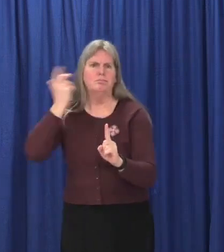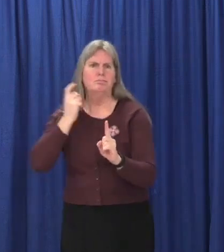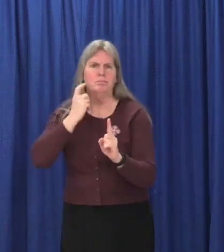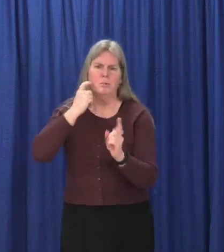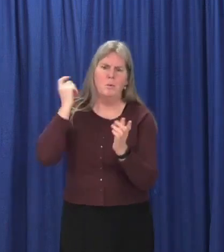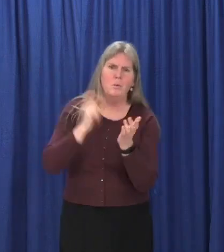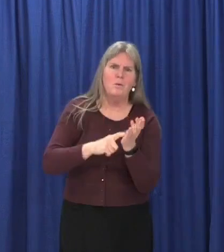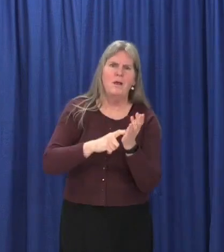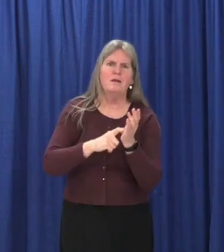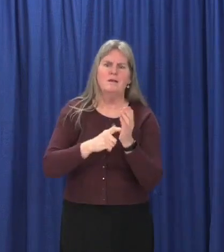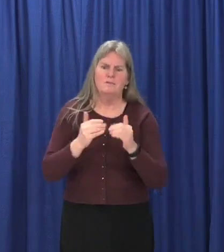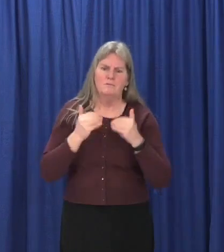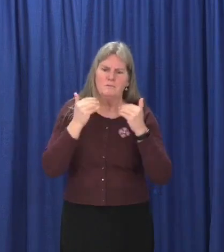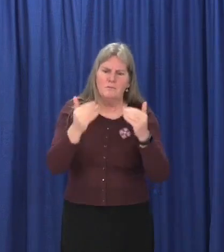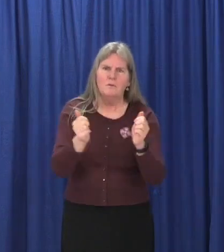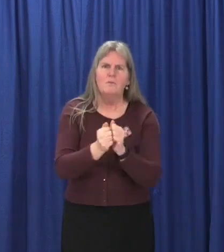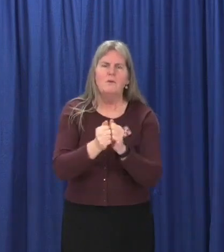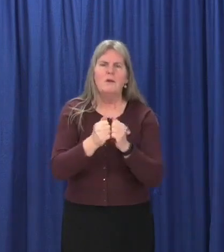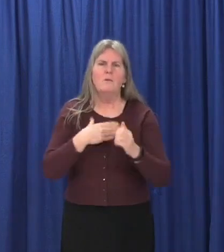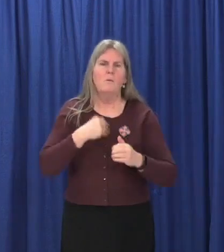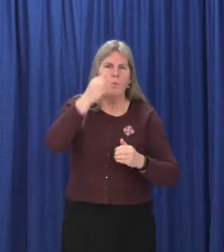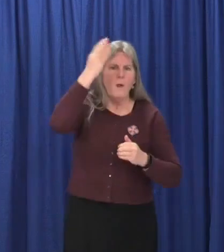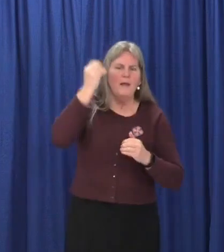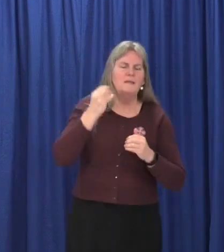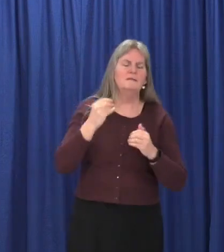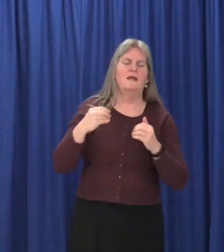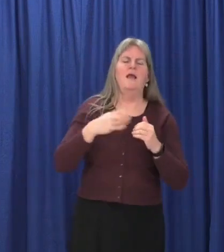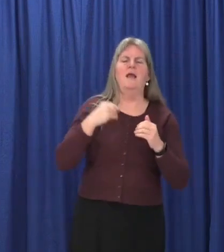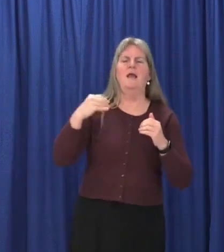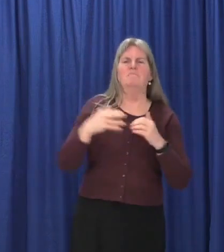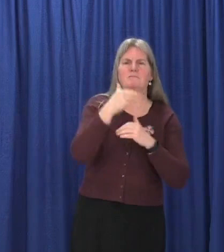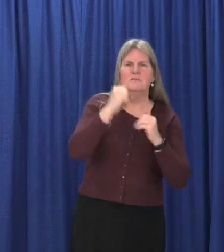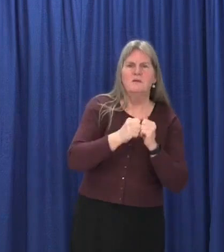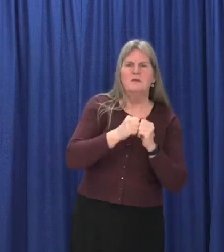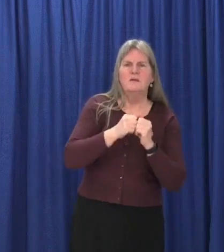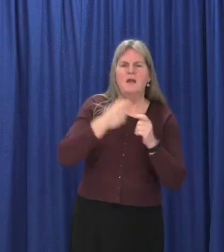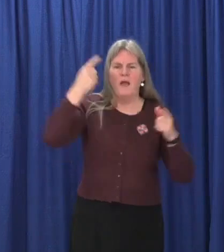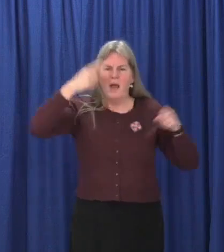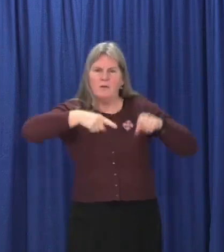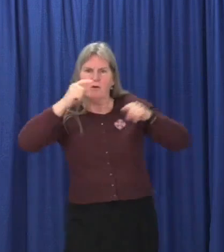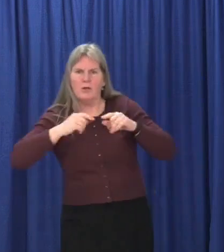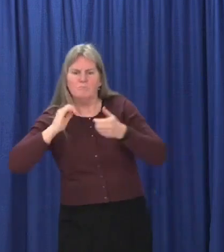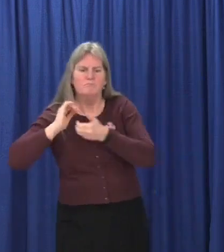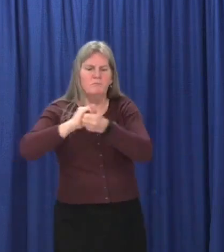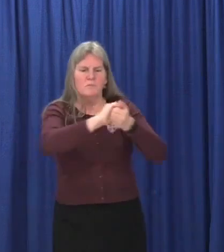to advance reconciliation. I want to congratulate everybody that has contributed over the years to getting us